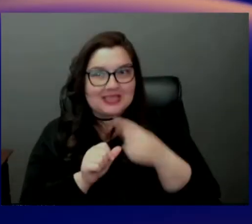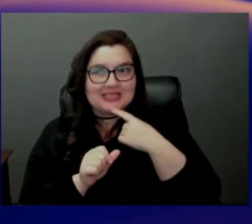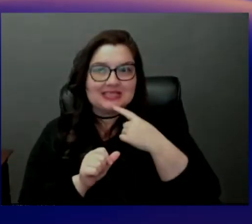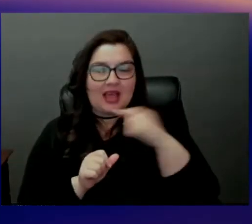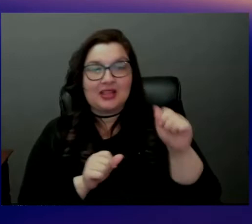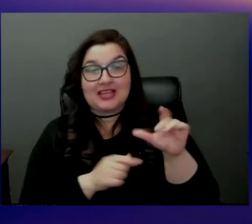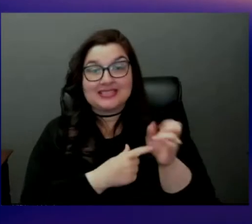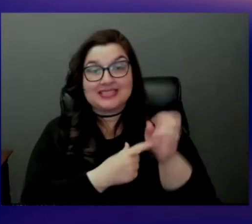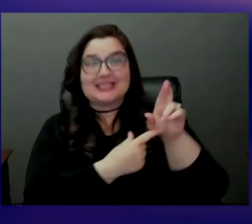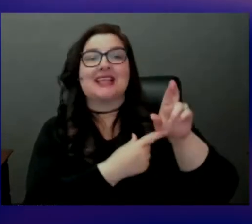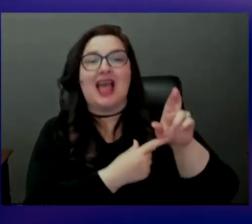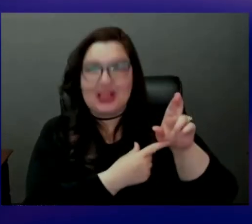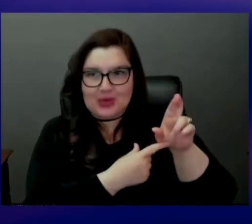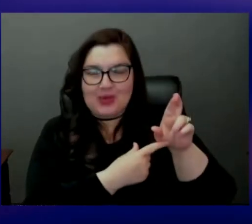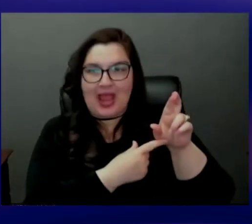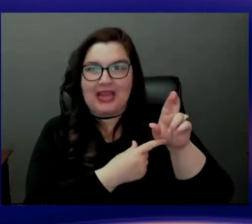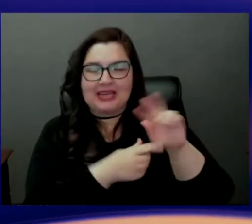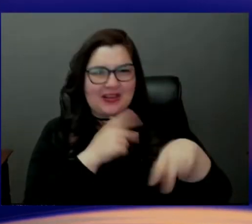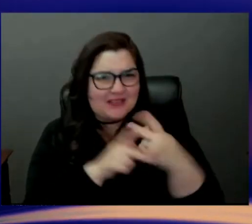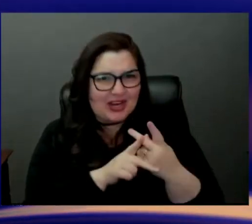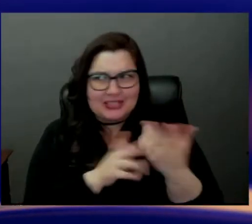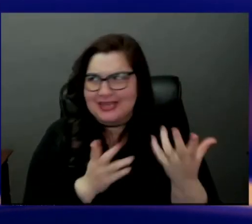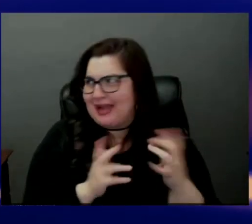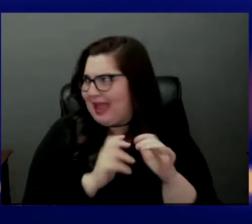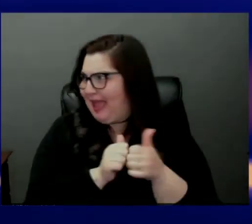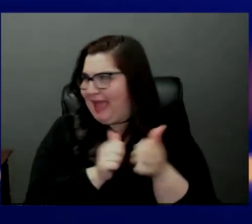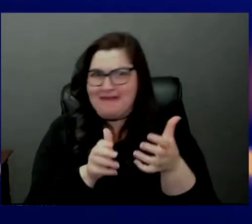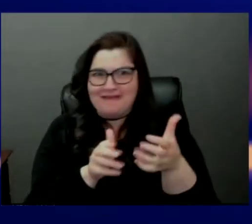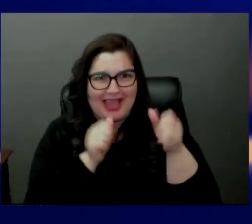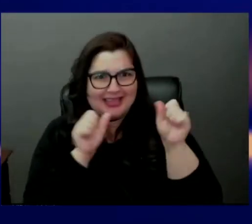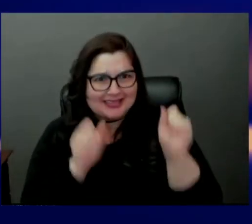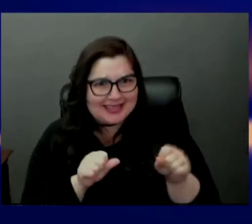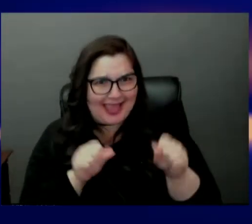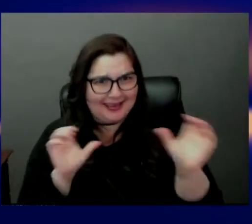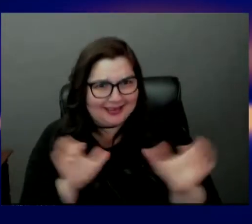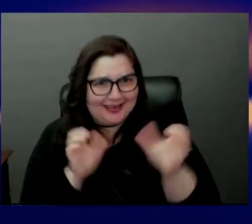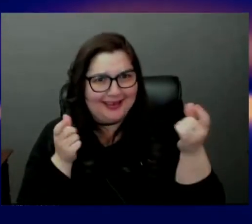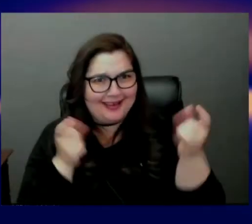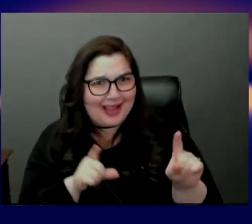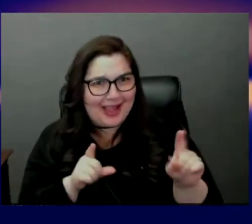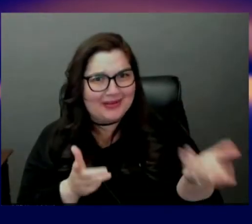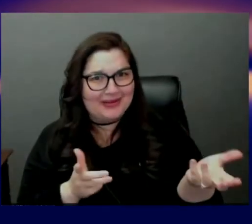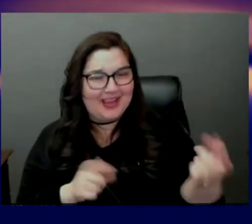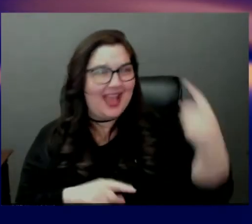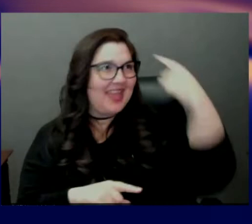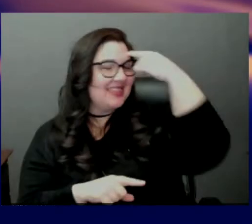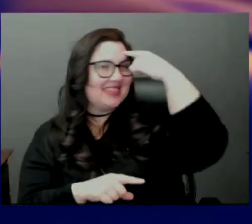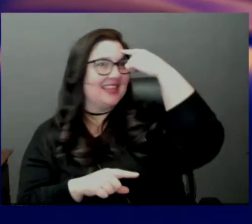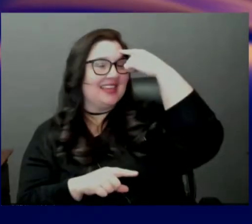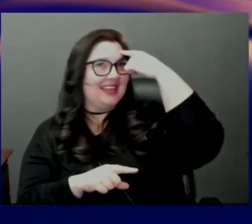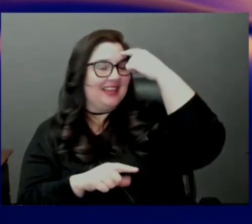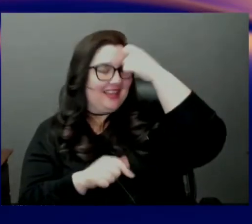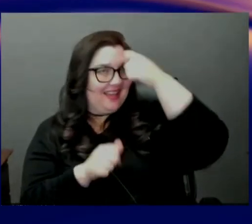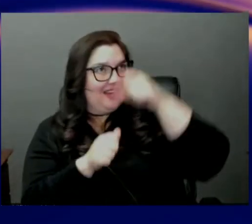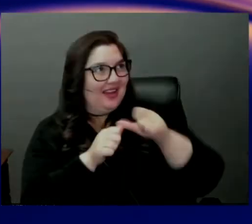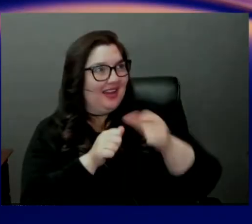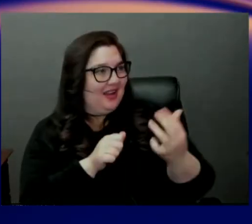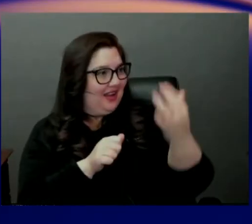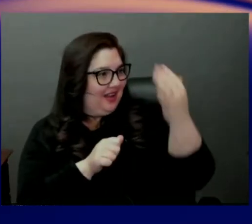and I'm thinking, how fast can he go? I was just thinking that it was not that long ago, that way we were talking about bandwidth,